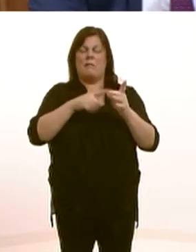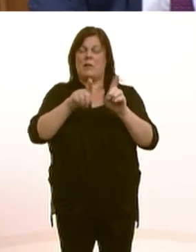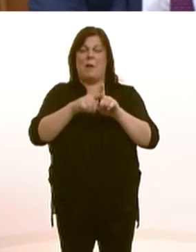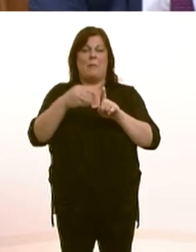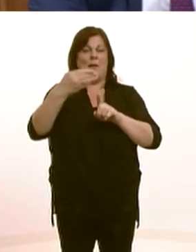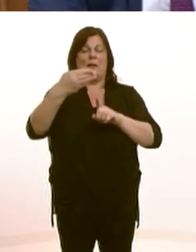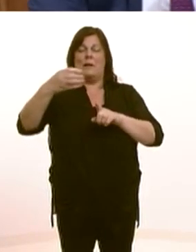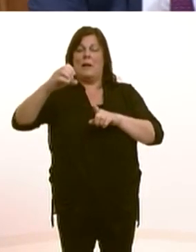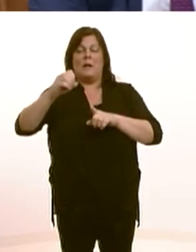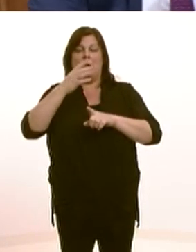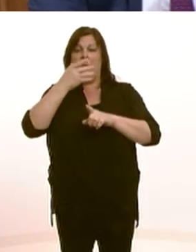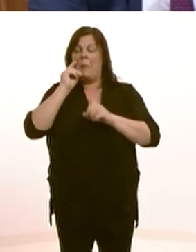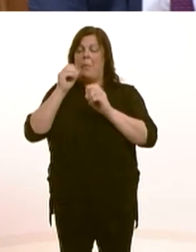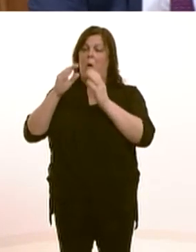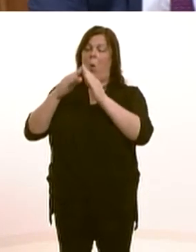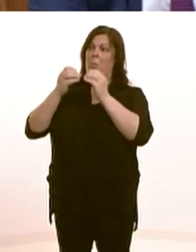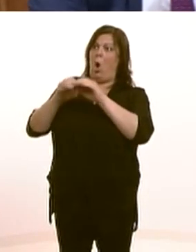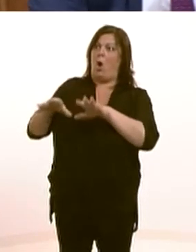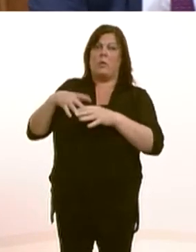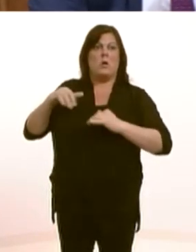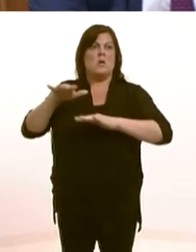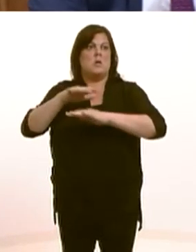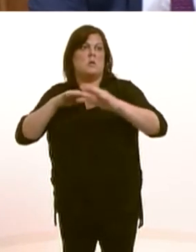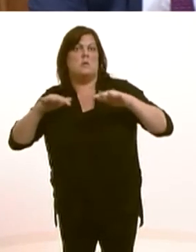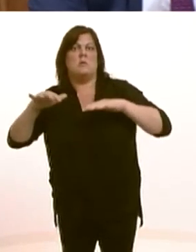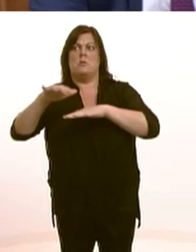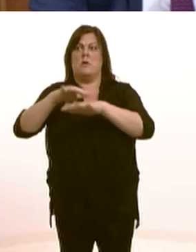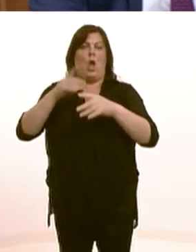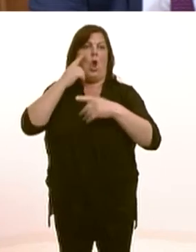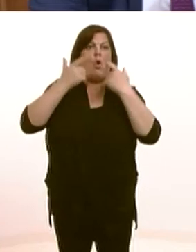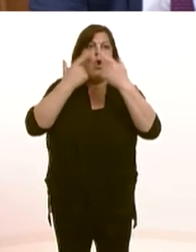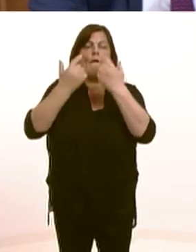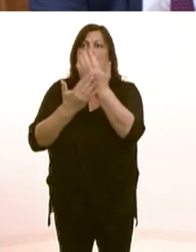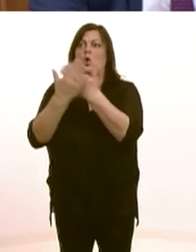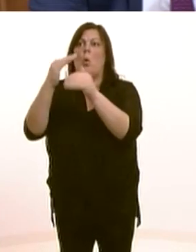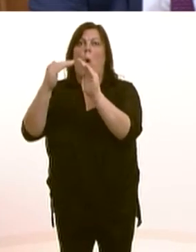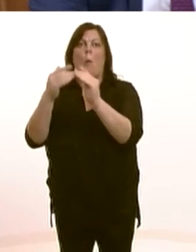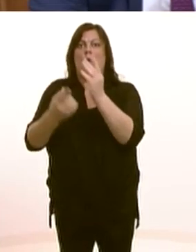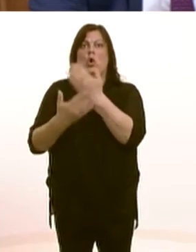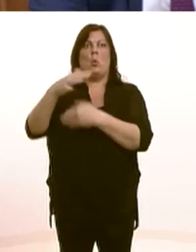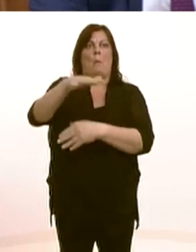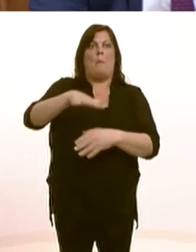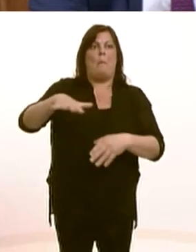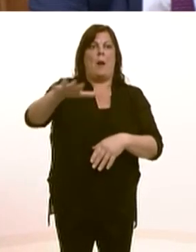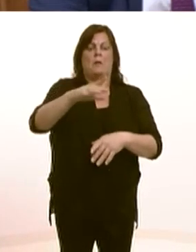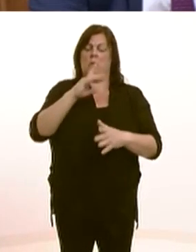I welcome what he said about the need to make sure that people who are genuine refugees are given help and asylum.